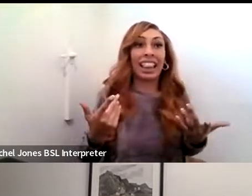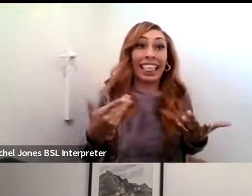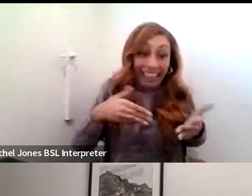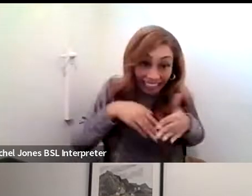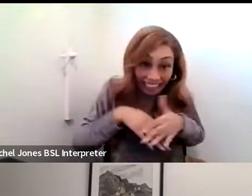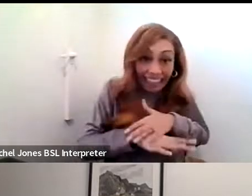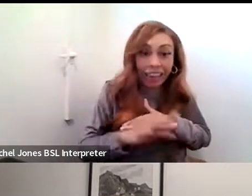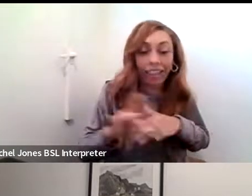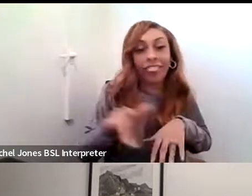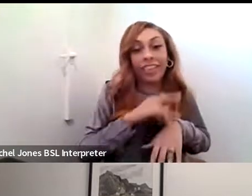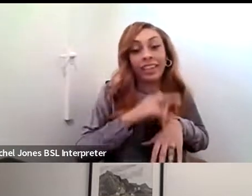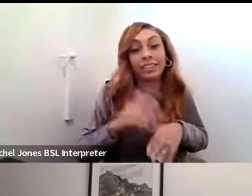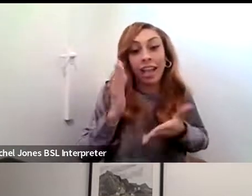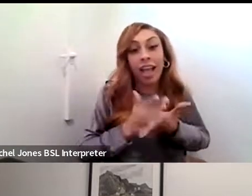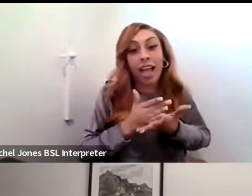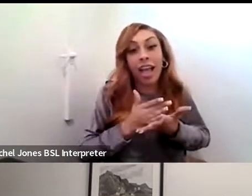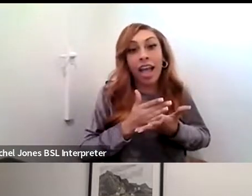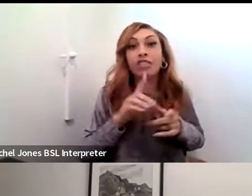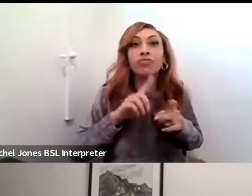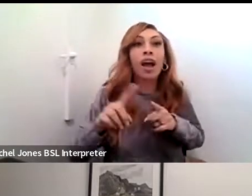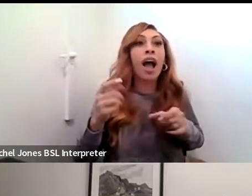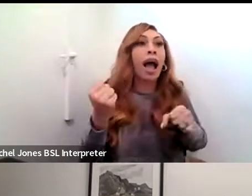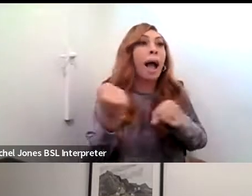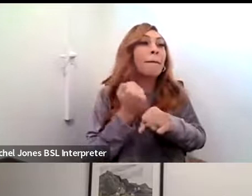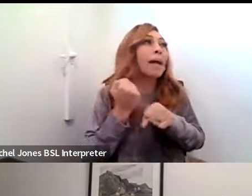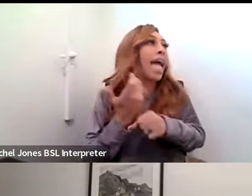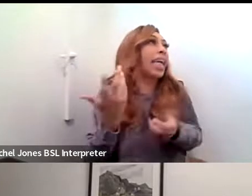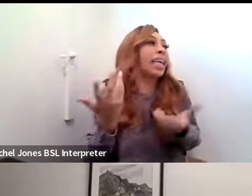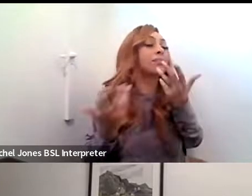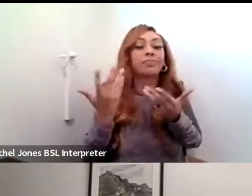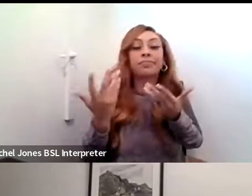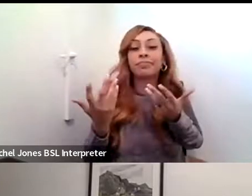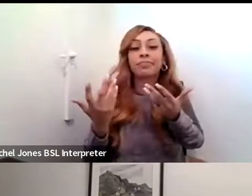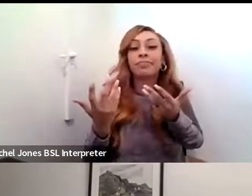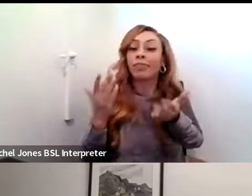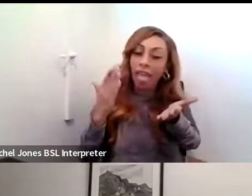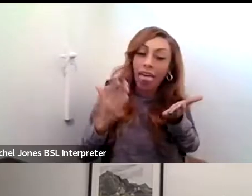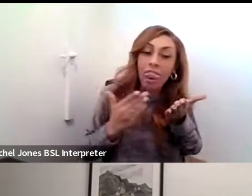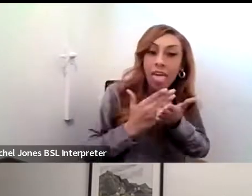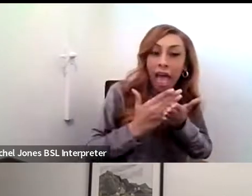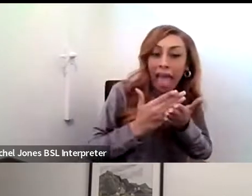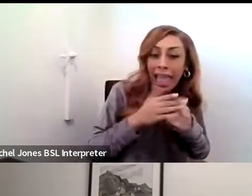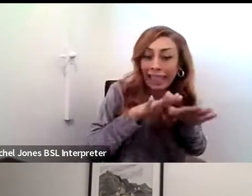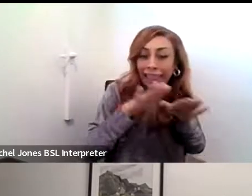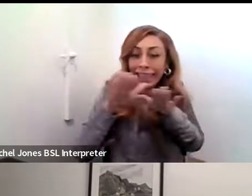so I think trying to make it as much like live theatre as you can